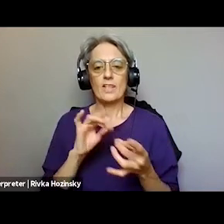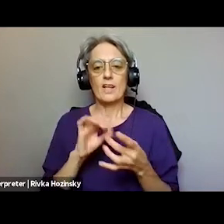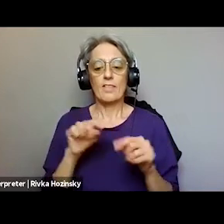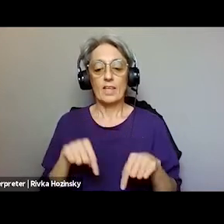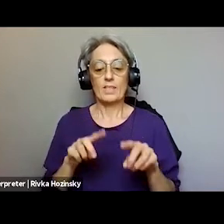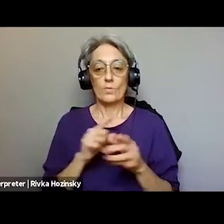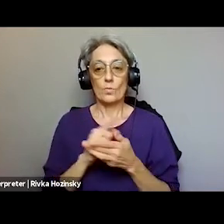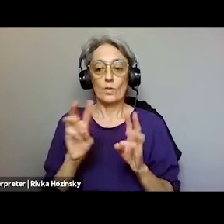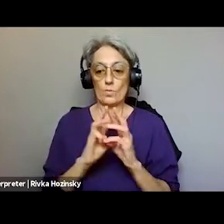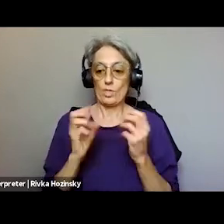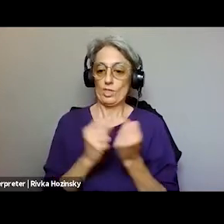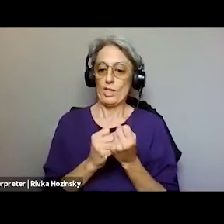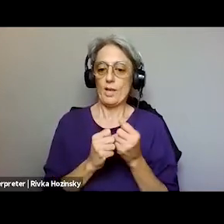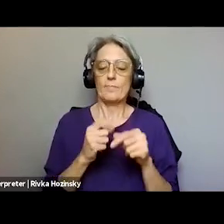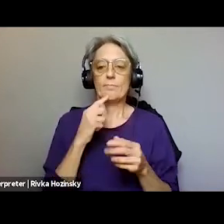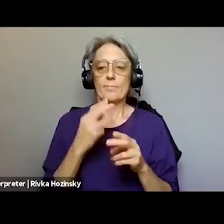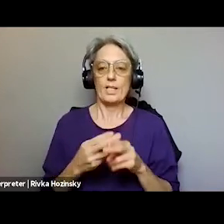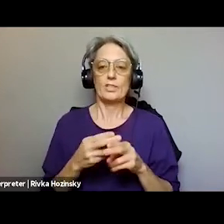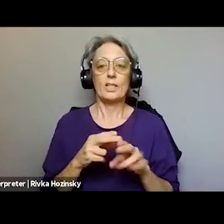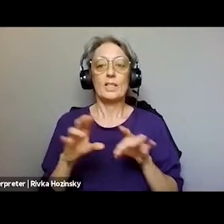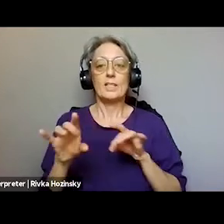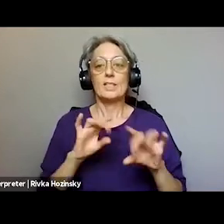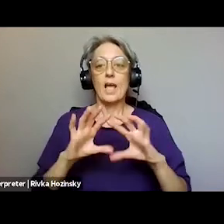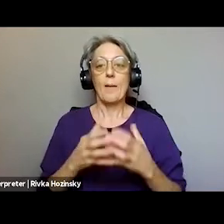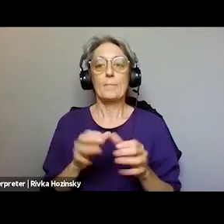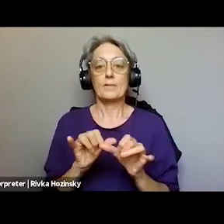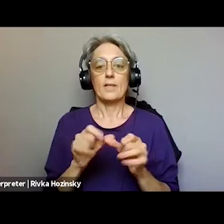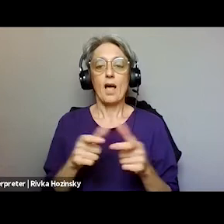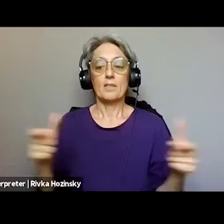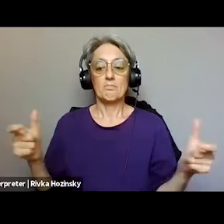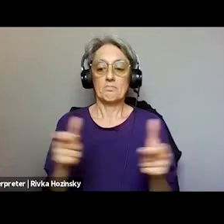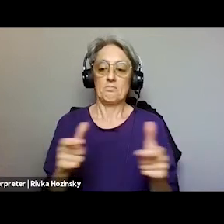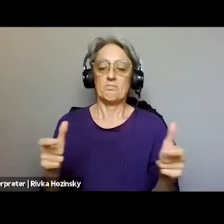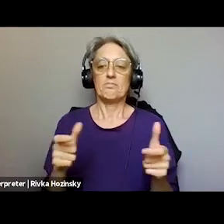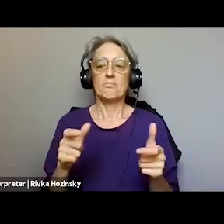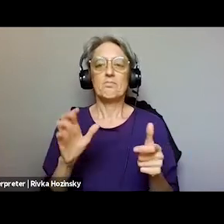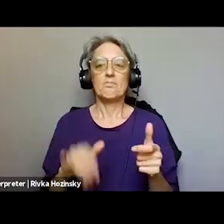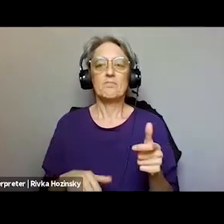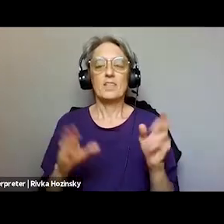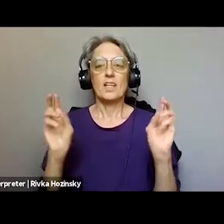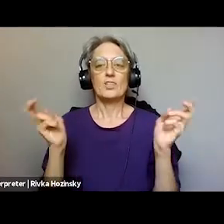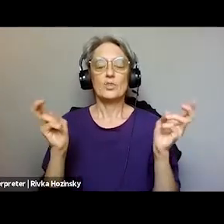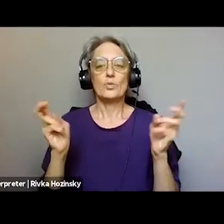sample size can be an issue. We need a big data set to capture a meaningful number of disabled